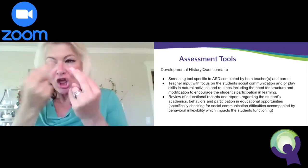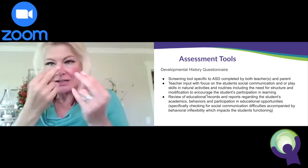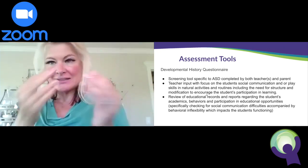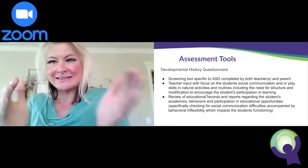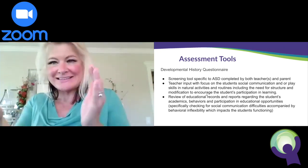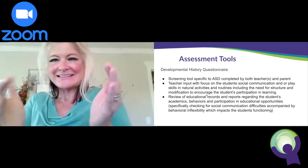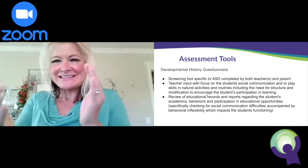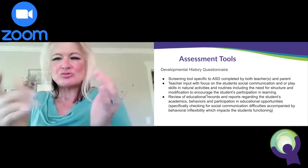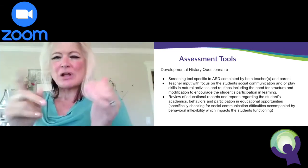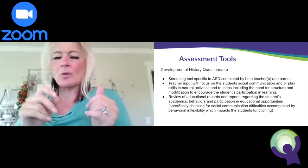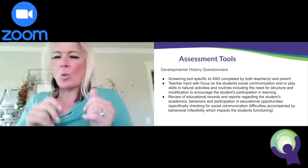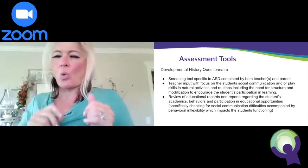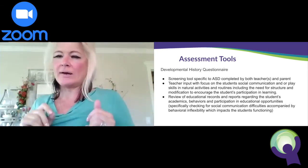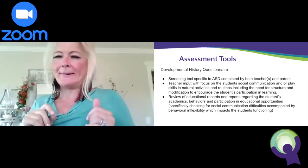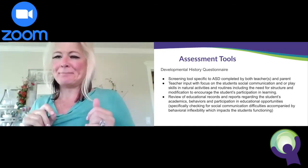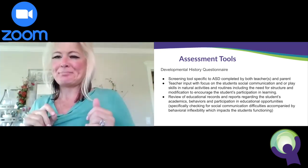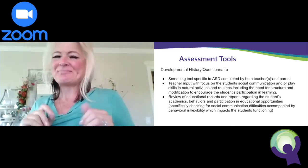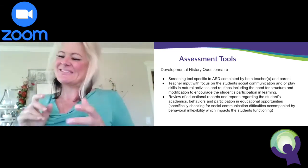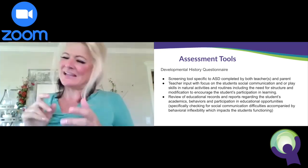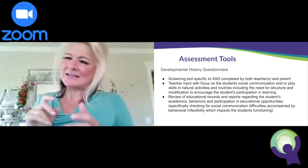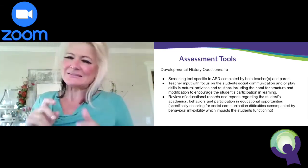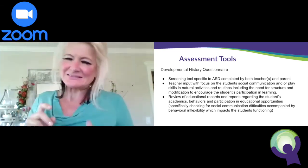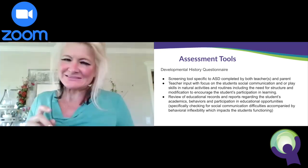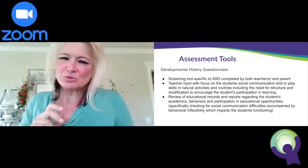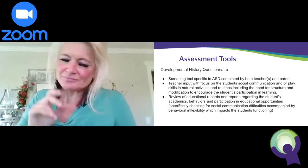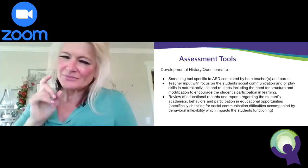considering communication and in an environment where everyone needs